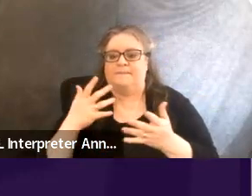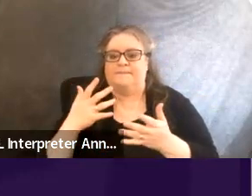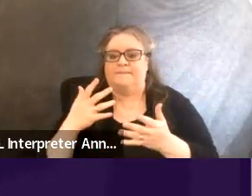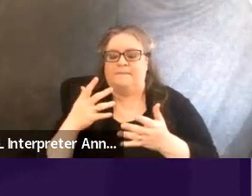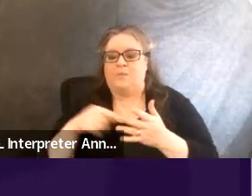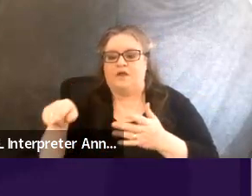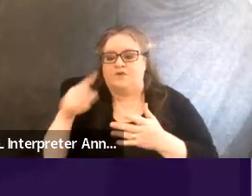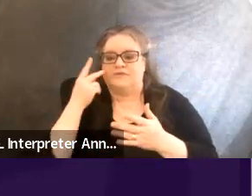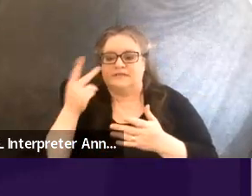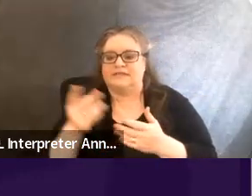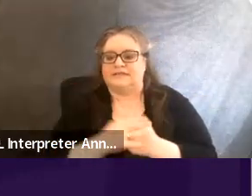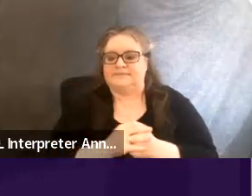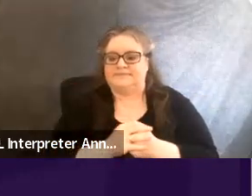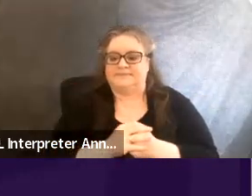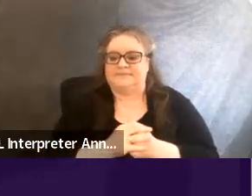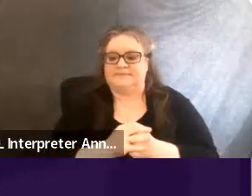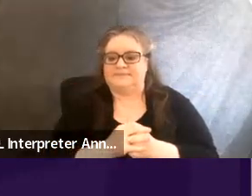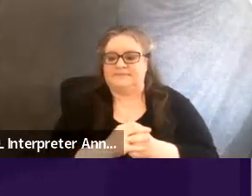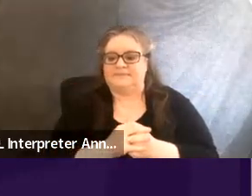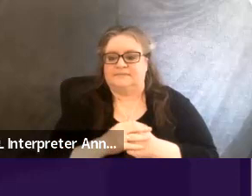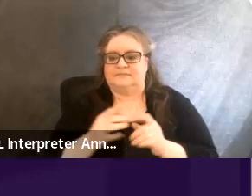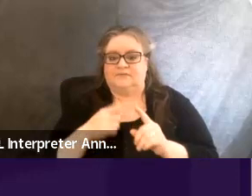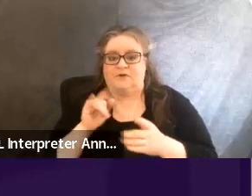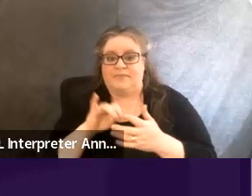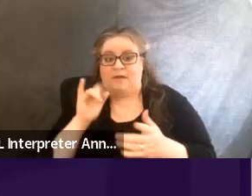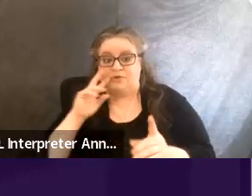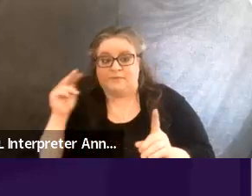you've seen from that perspective.